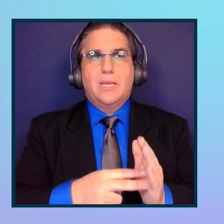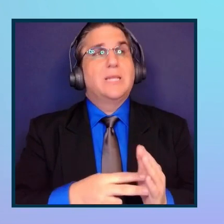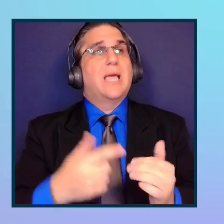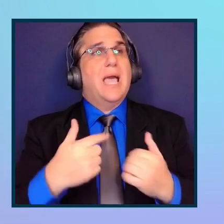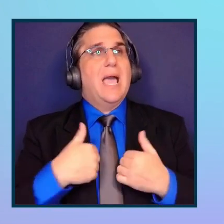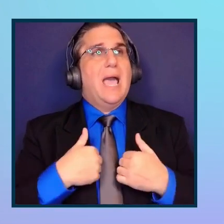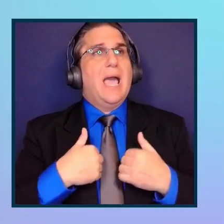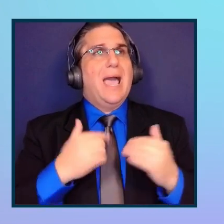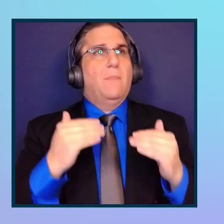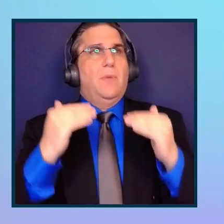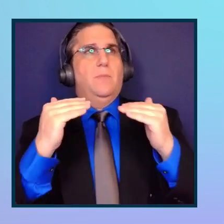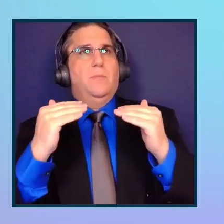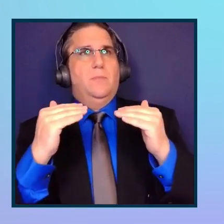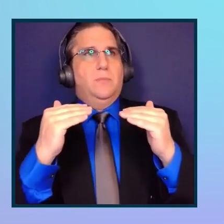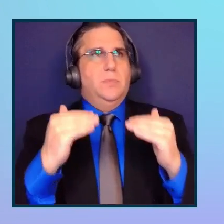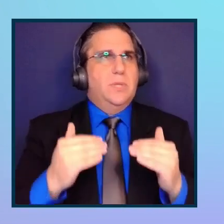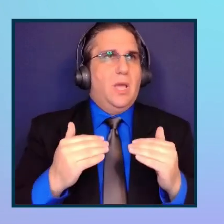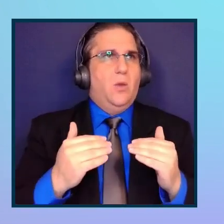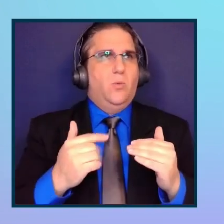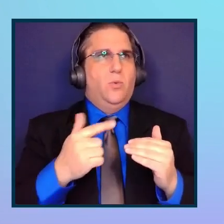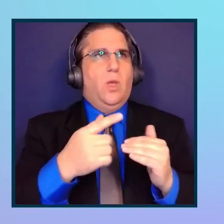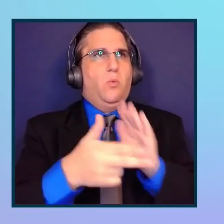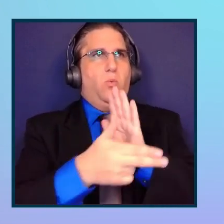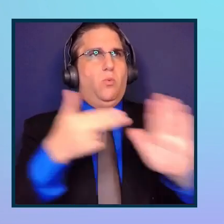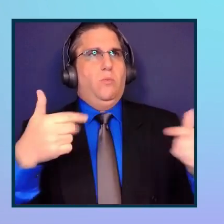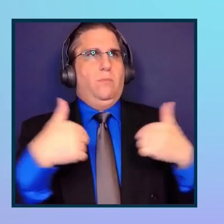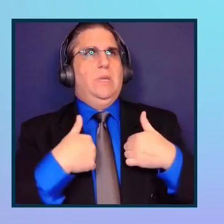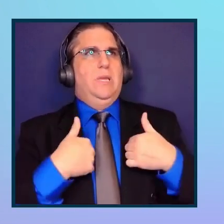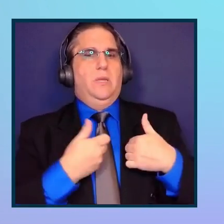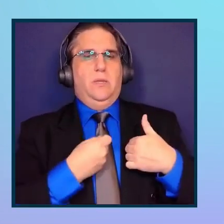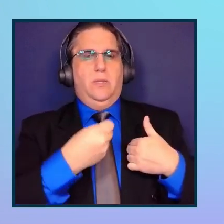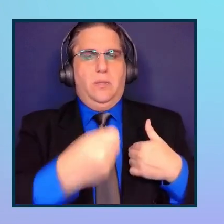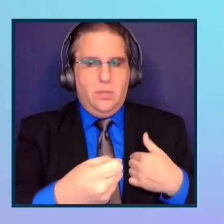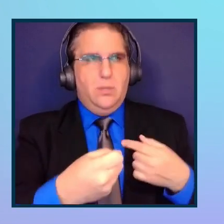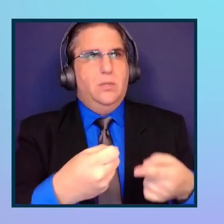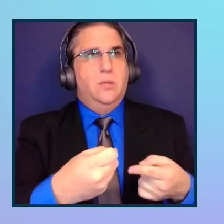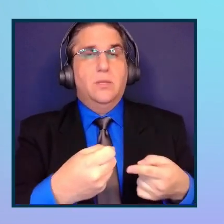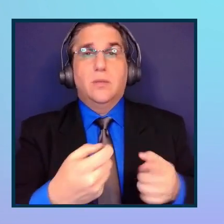when you lack an institutional affiliation, right?